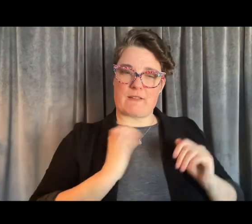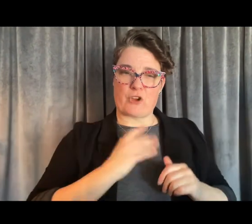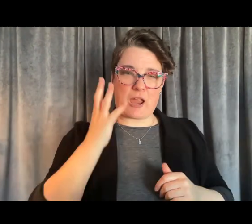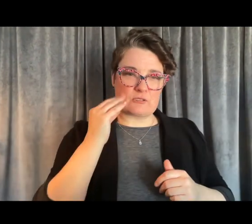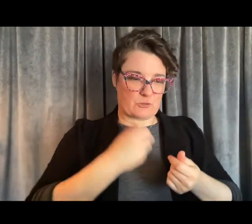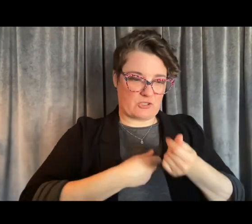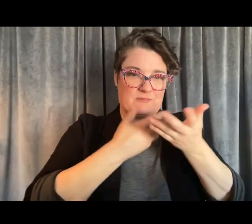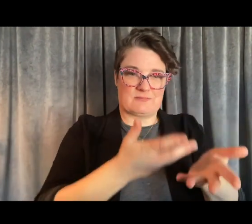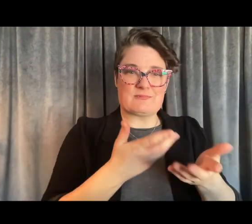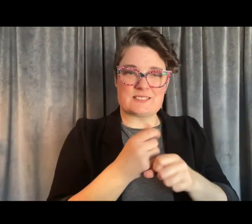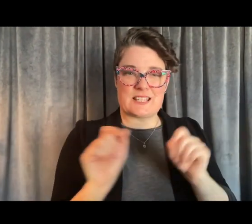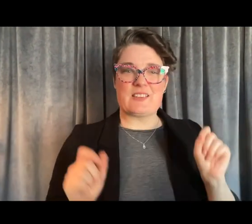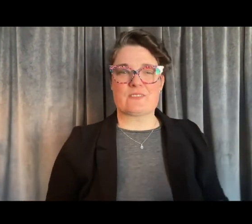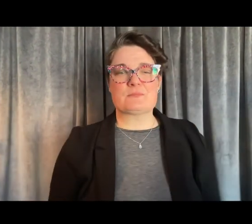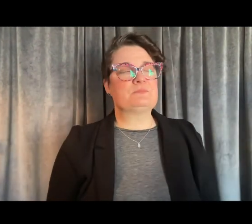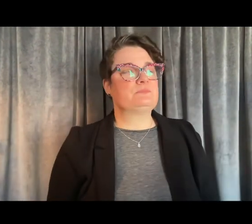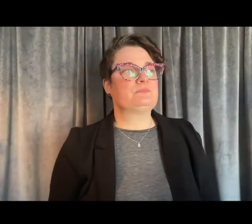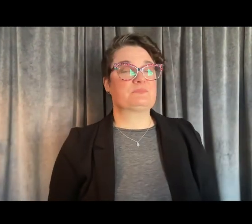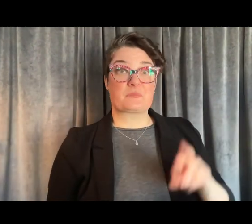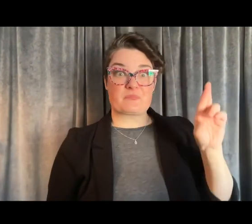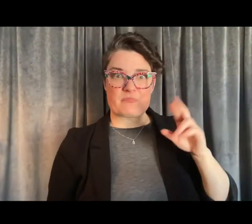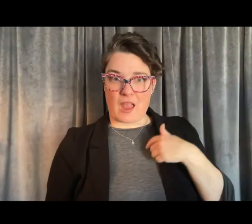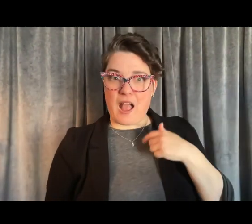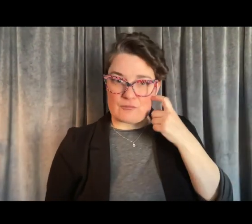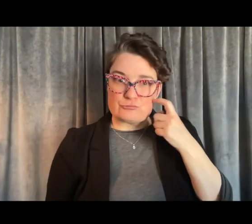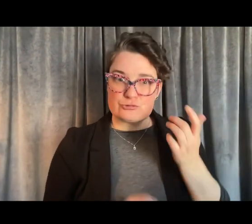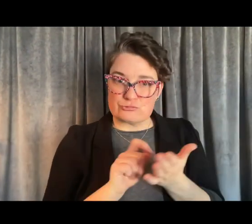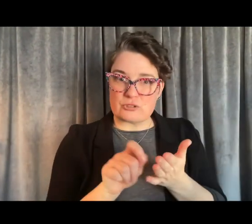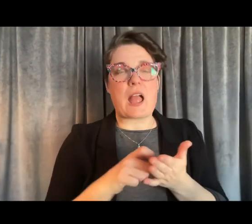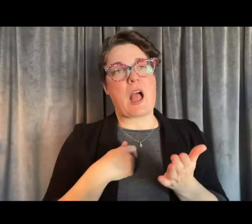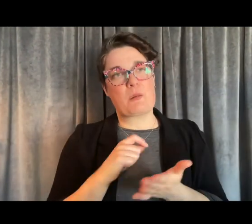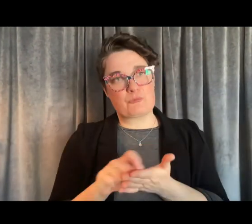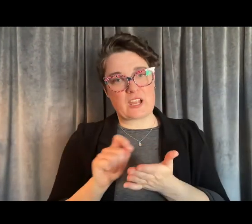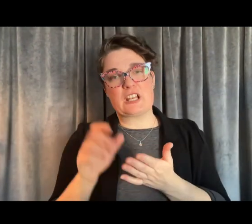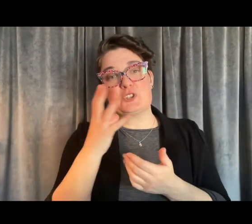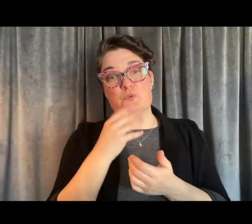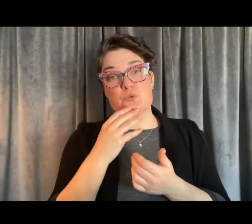Rebekah: I was actually just writing, I'm writing this Jewish magic course